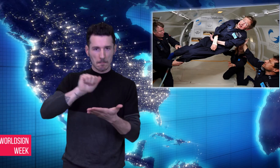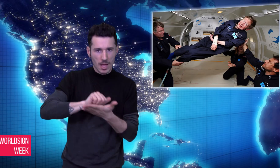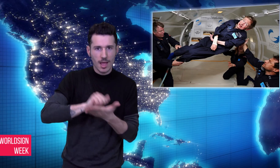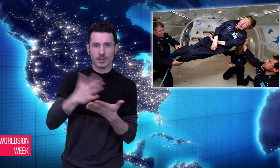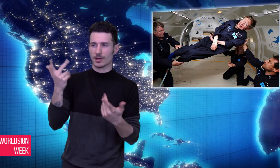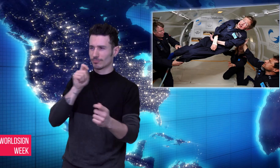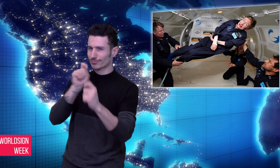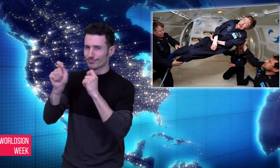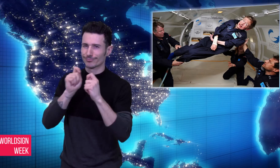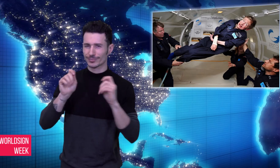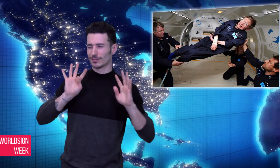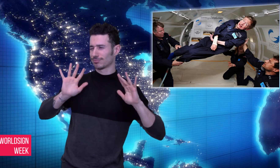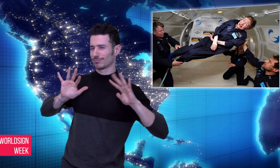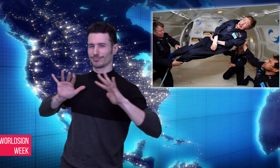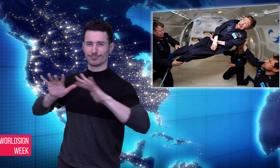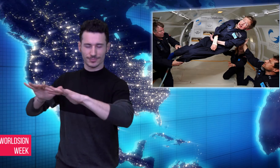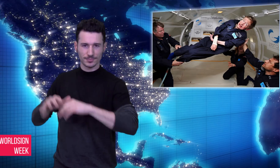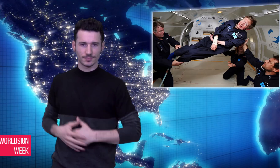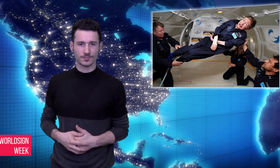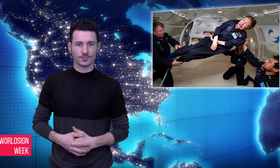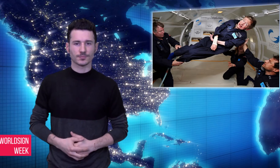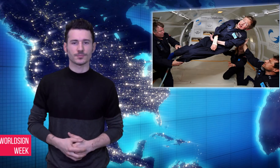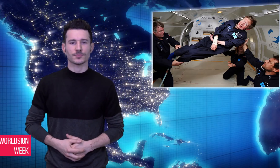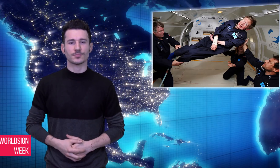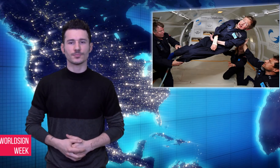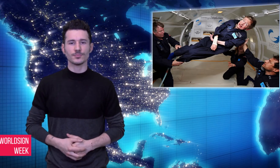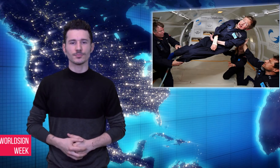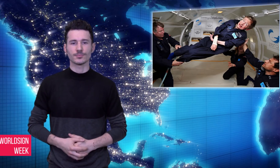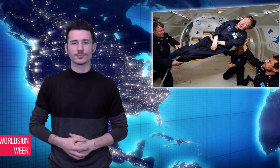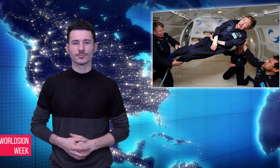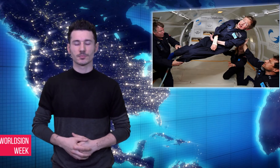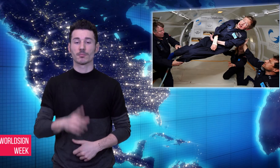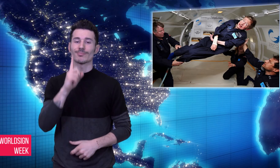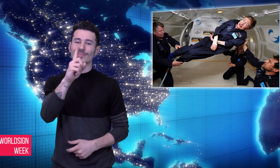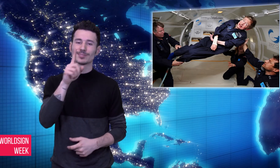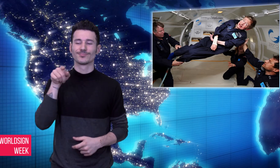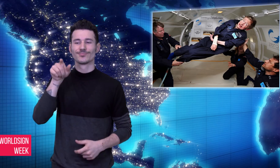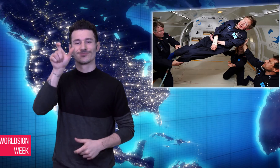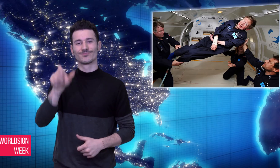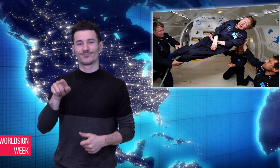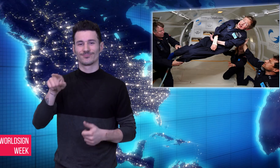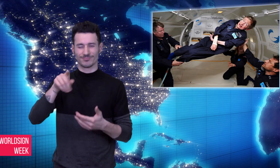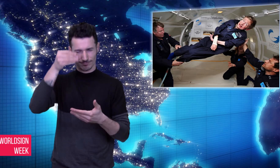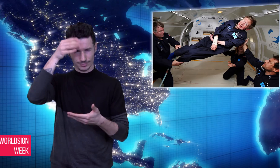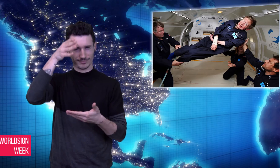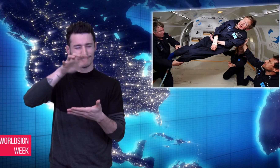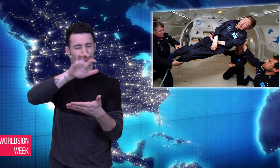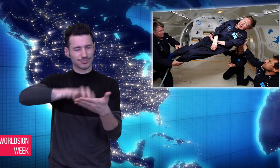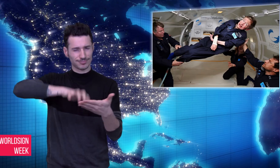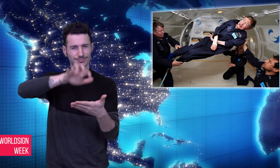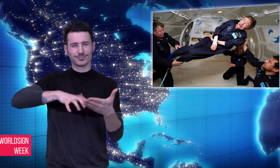too complicated for most people but they